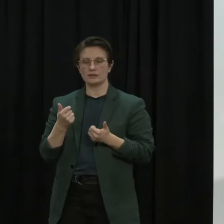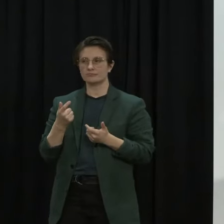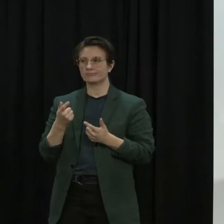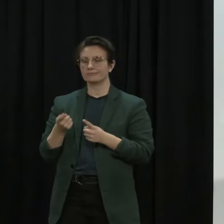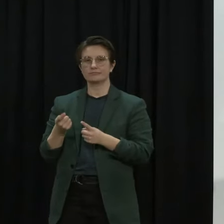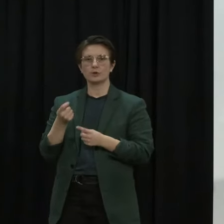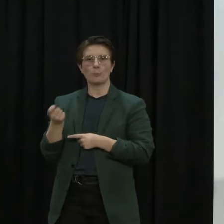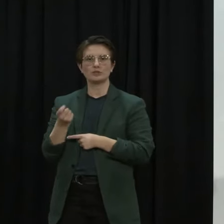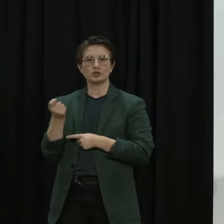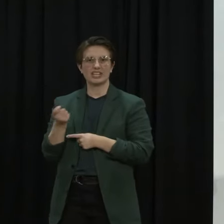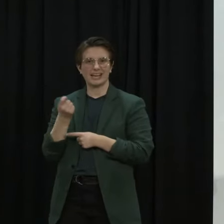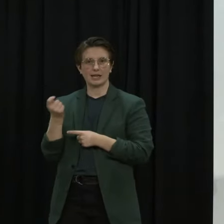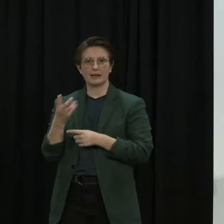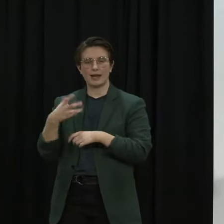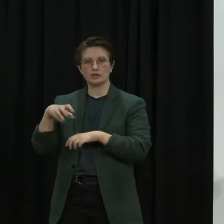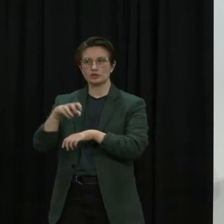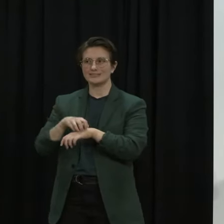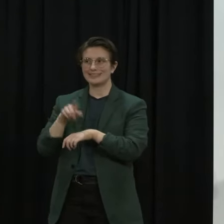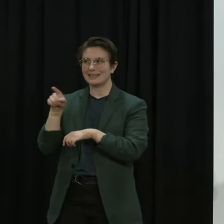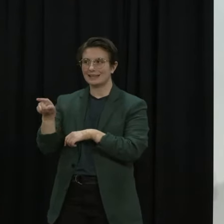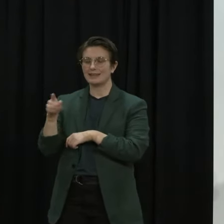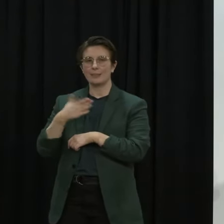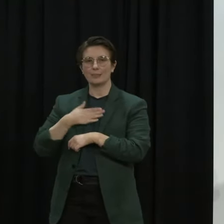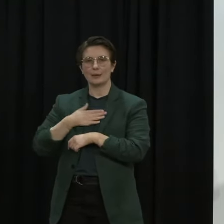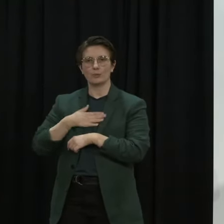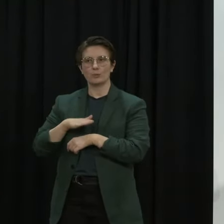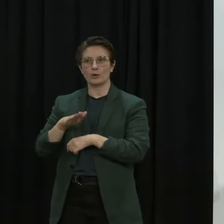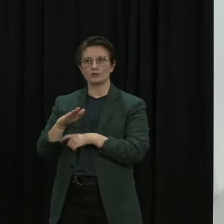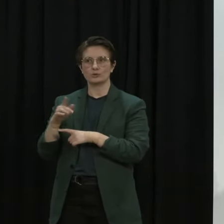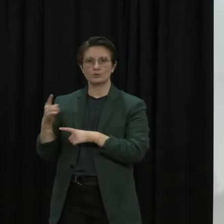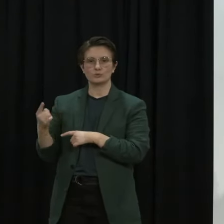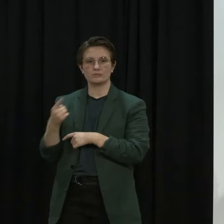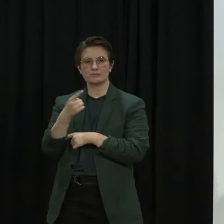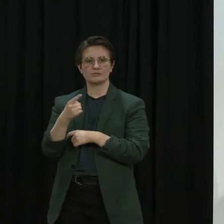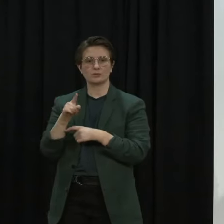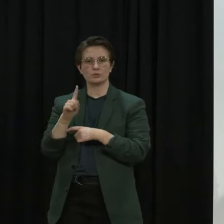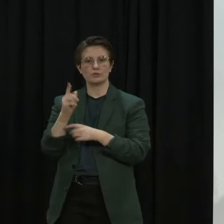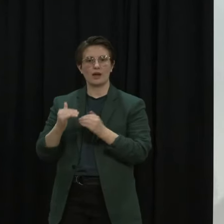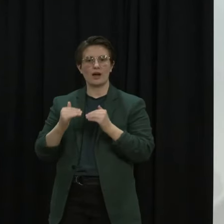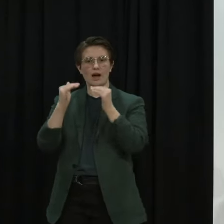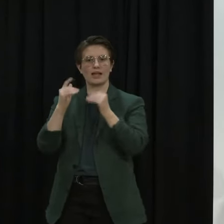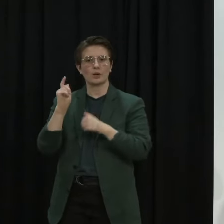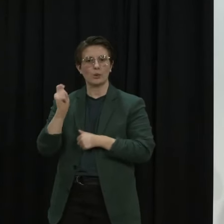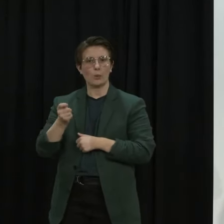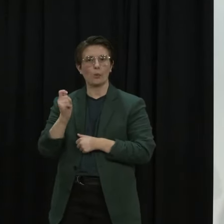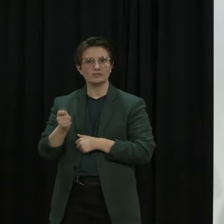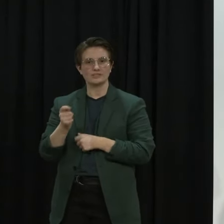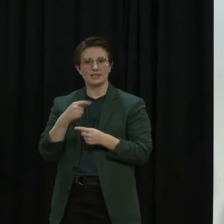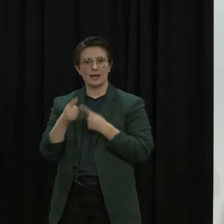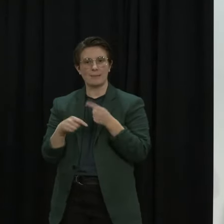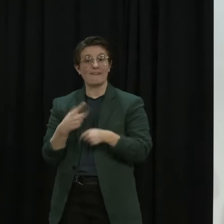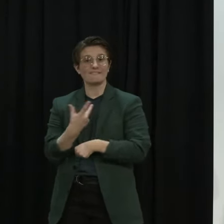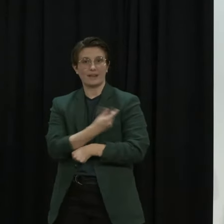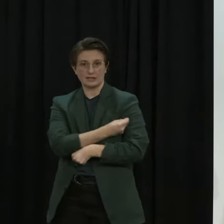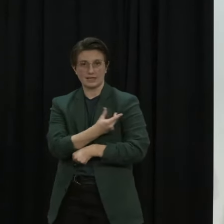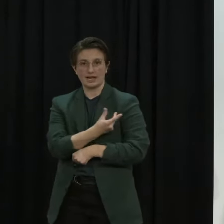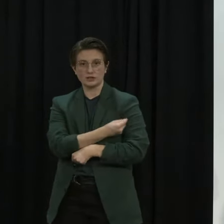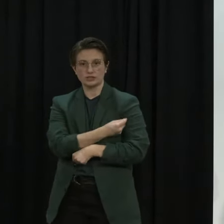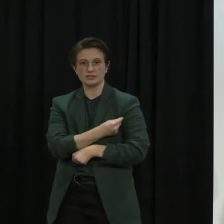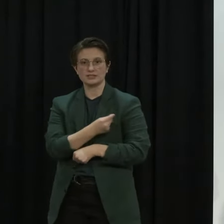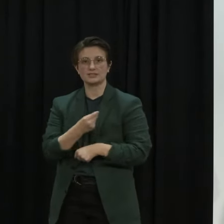What you're of the